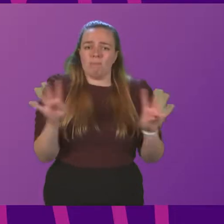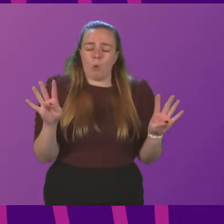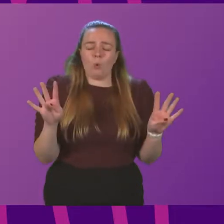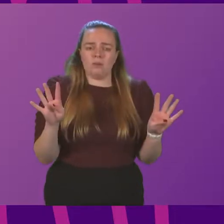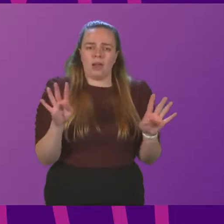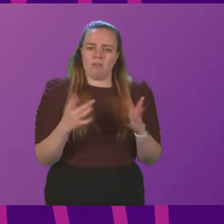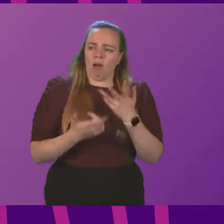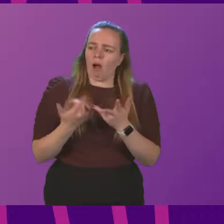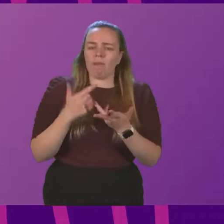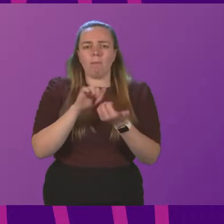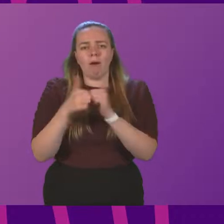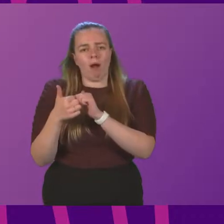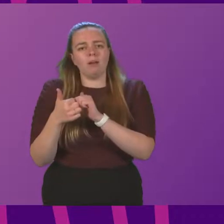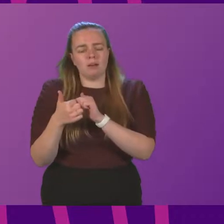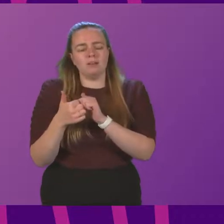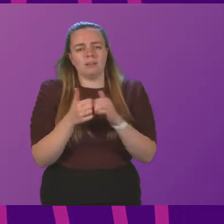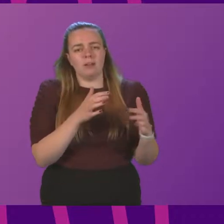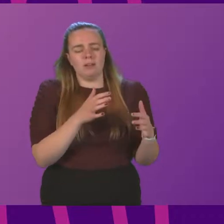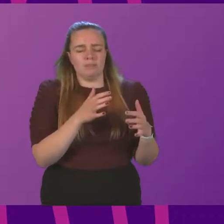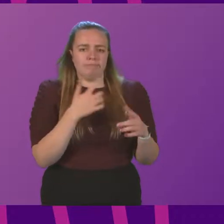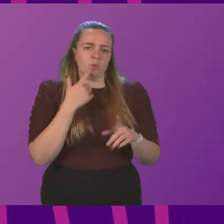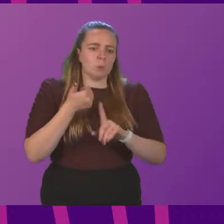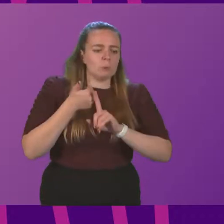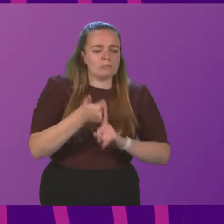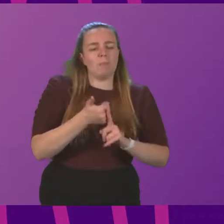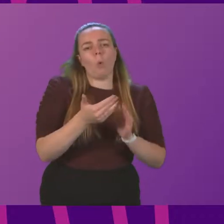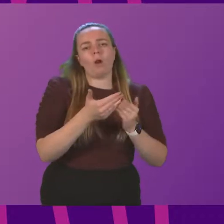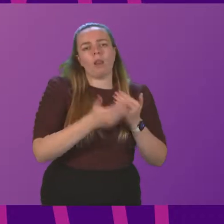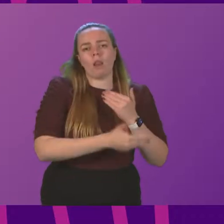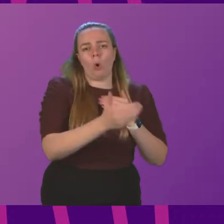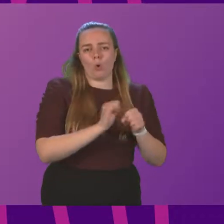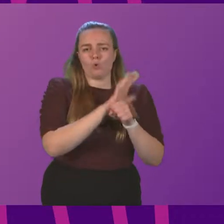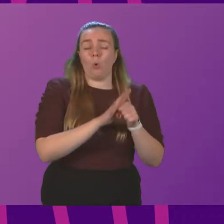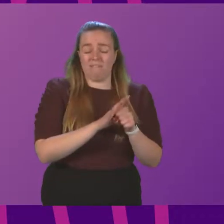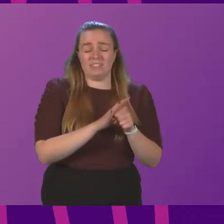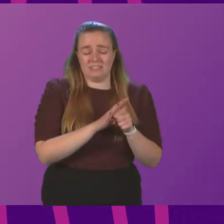other partners to support those suffering from long Covid. Later this month, I will meet a